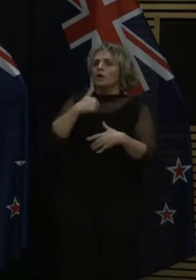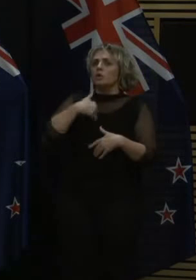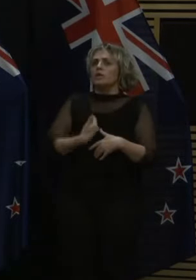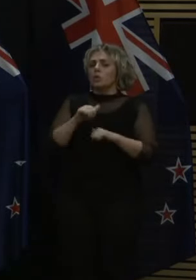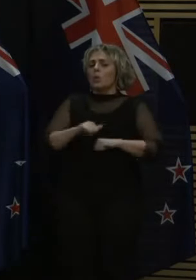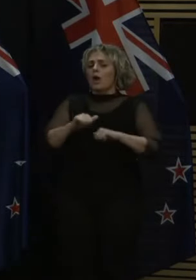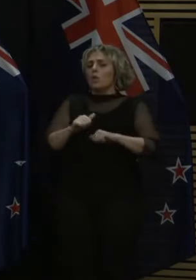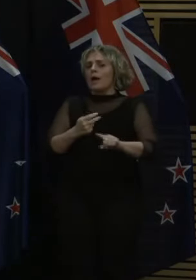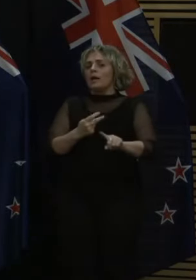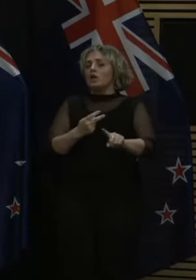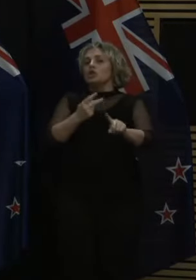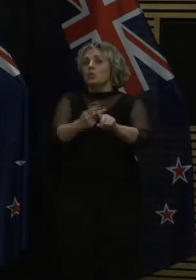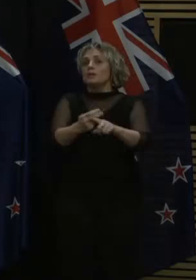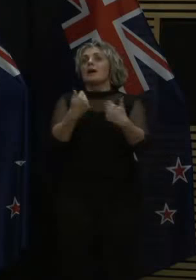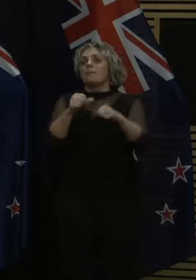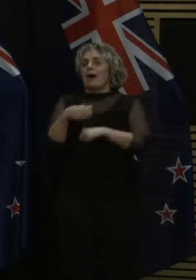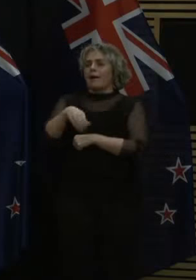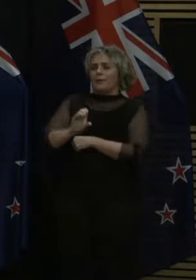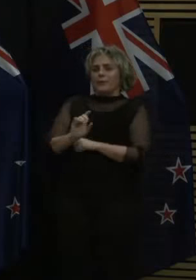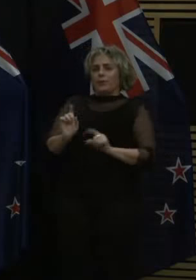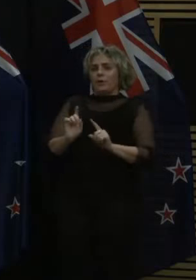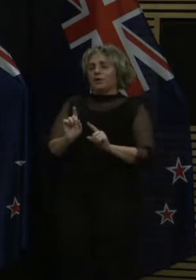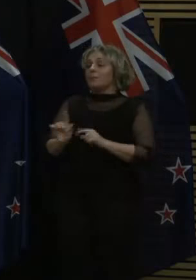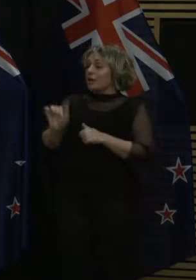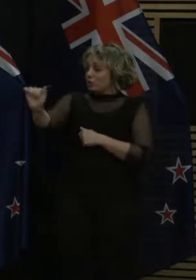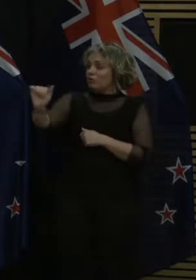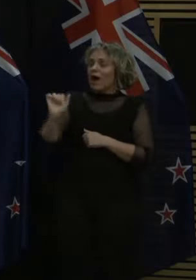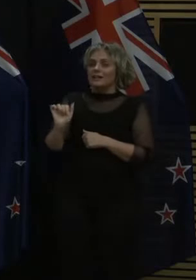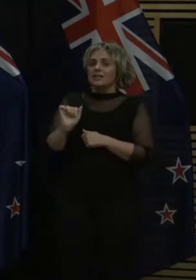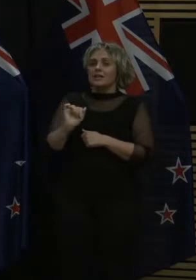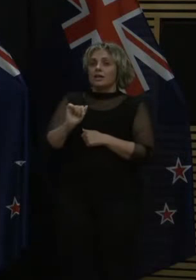we would do at that point is give clear advice as to what point we will consider you fully vaccinated, is that you